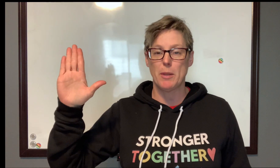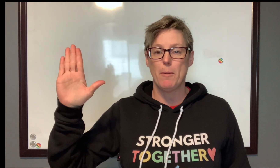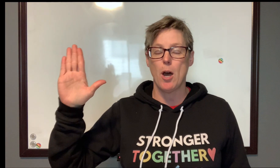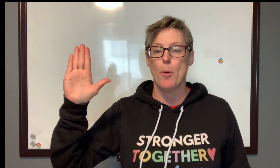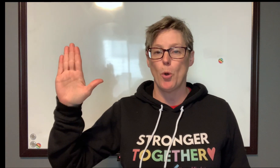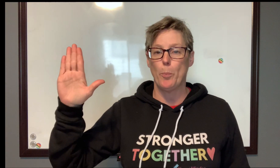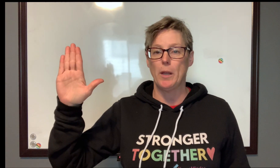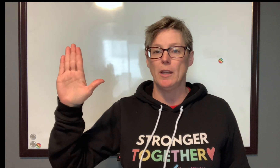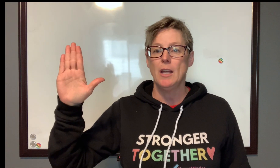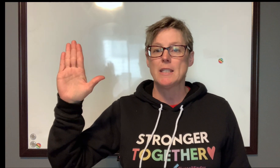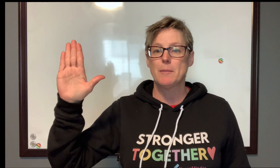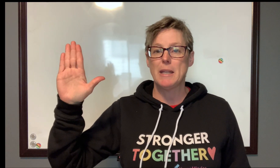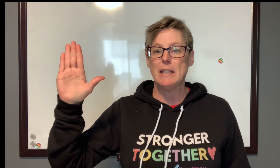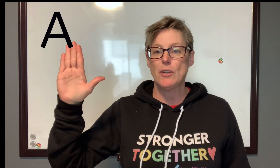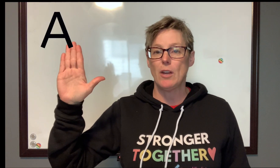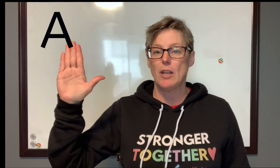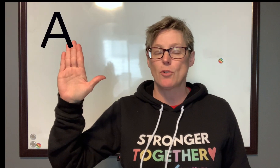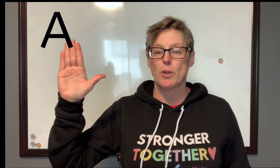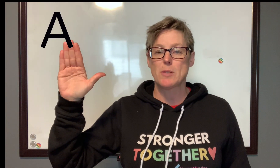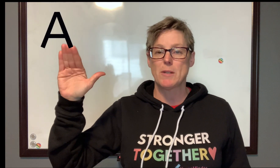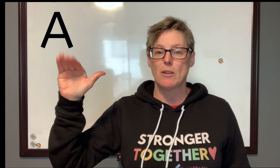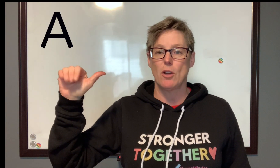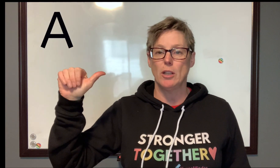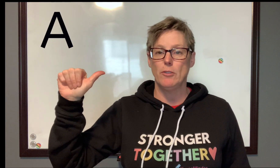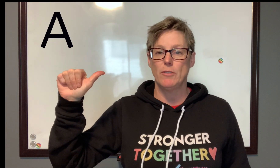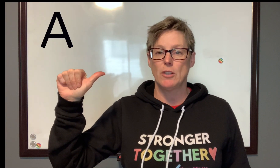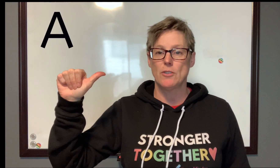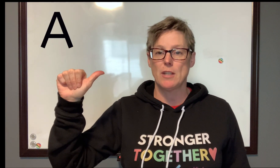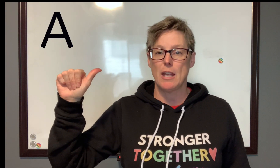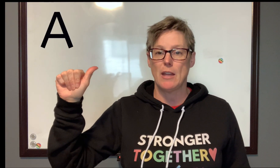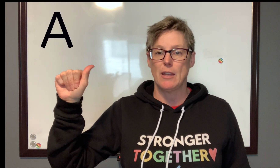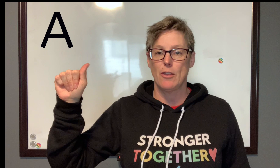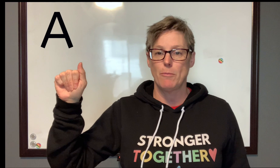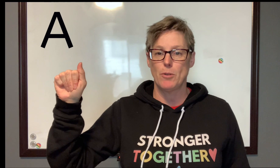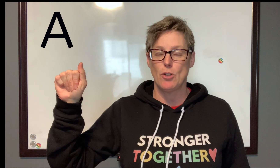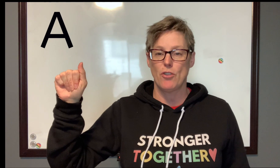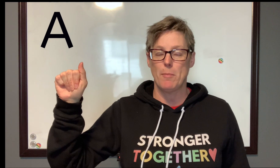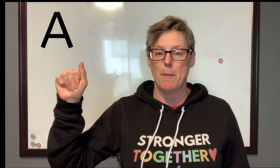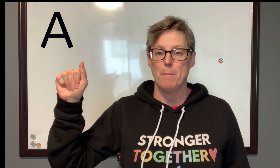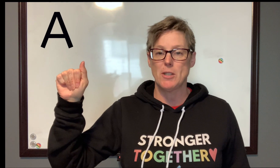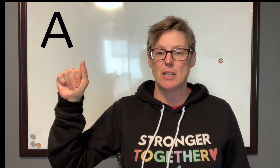the palm open to make the letter a you're going to bring down all of your fingers